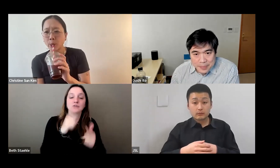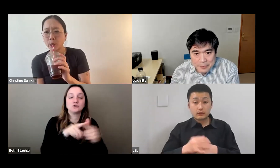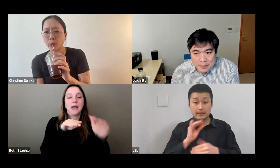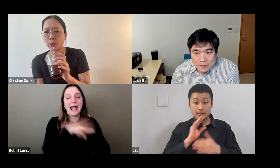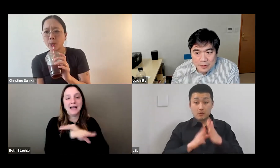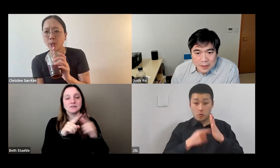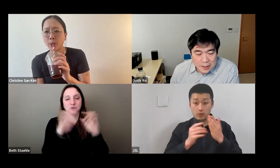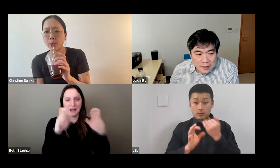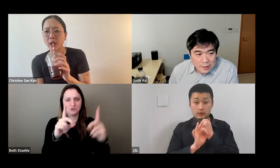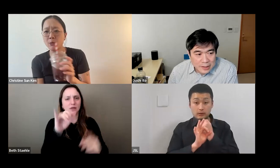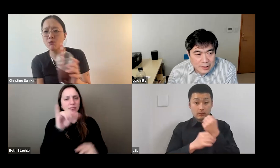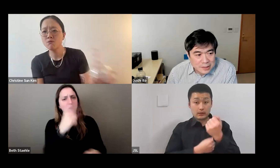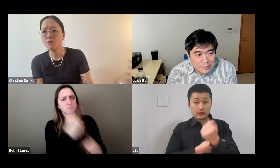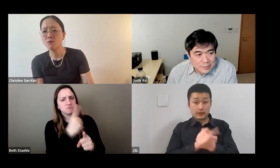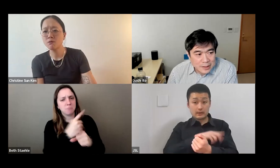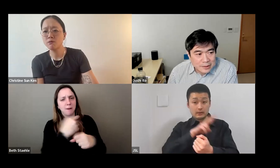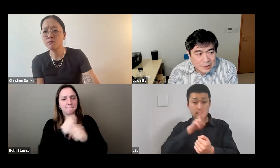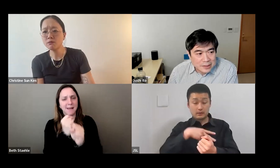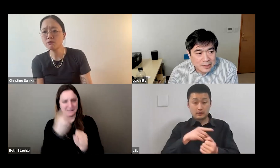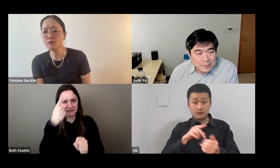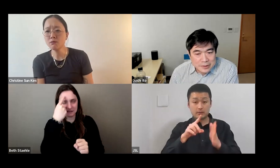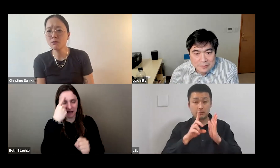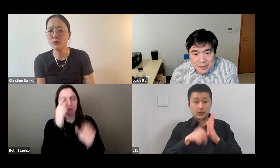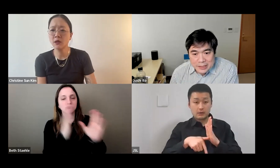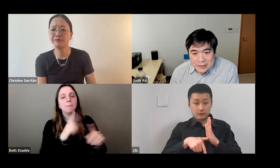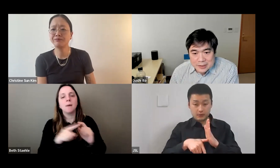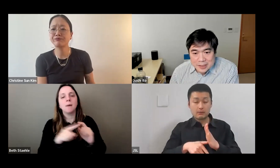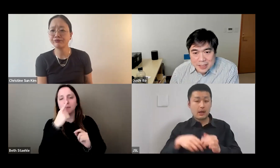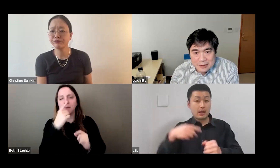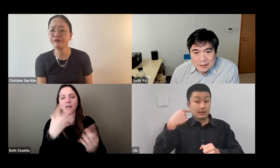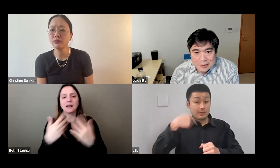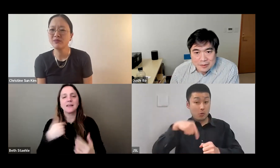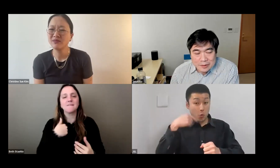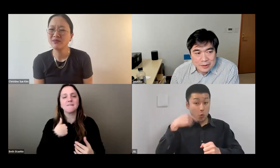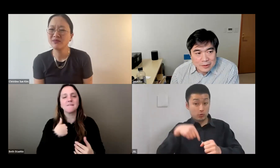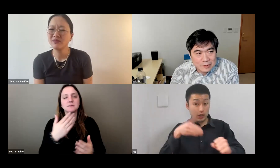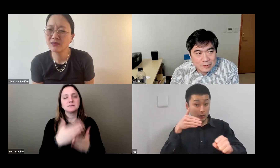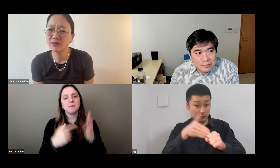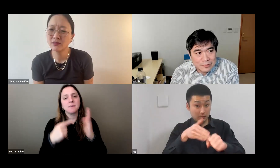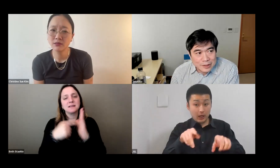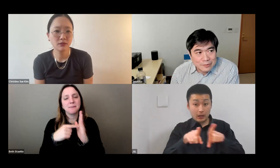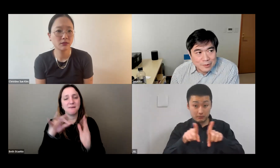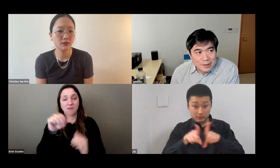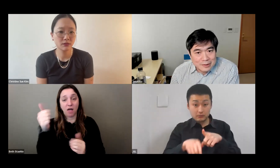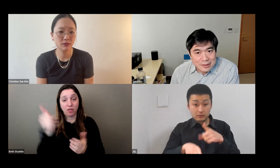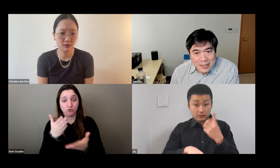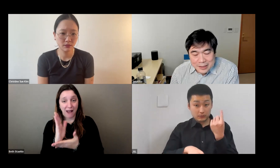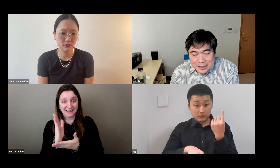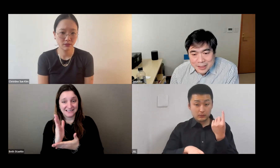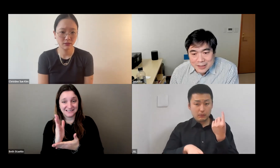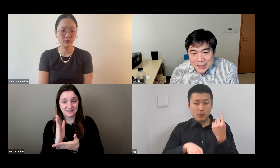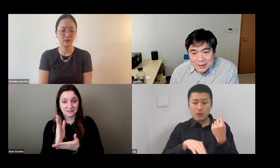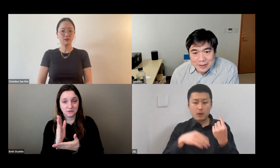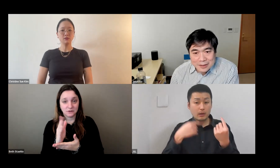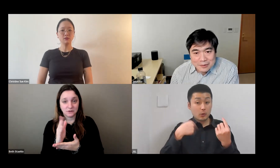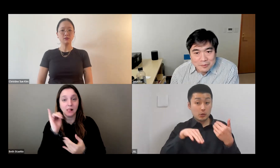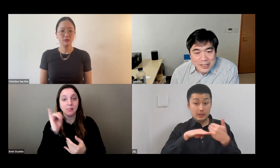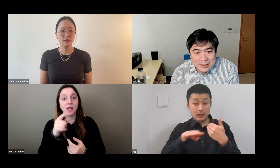But what are some other examples of rights that you fought for and gotten and then rights